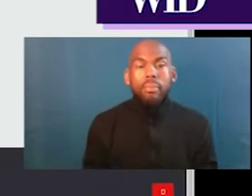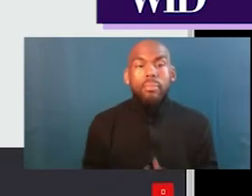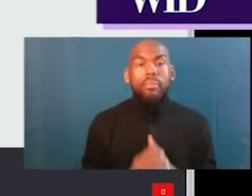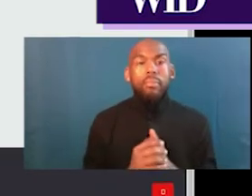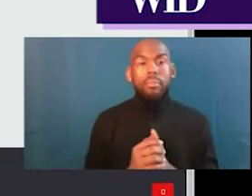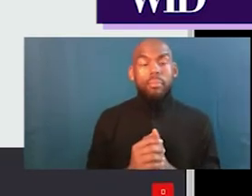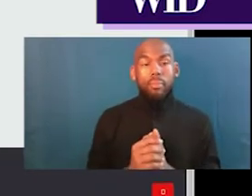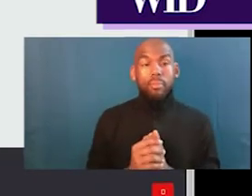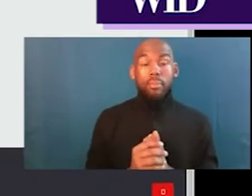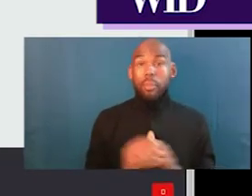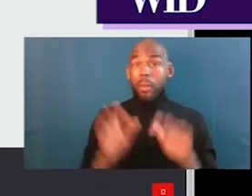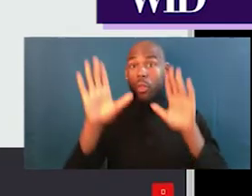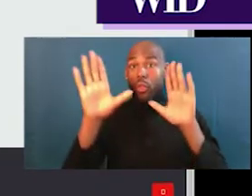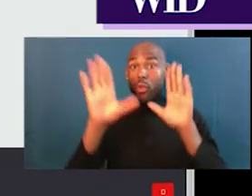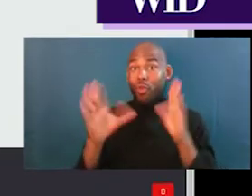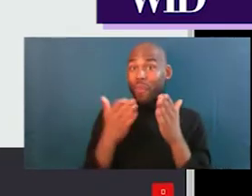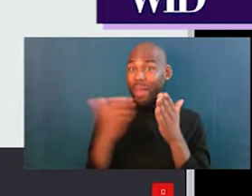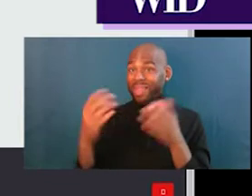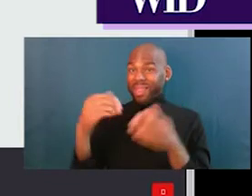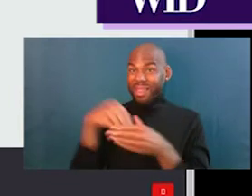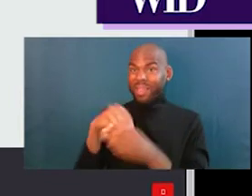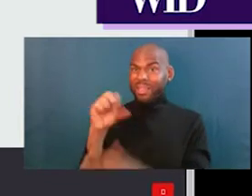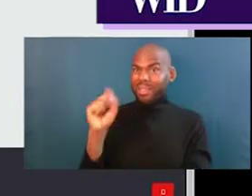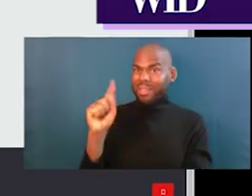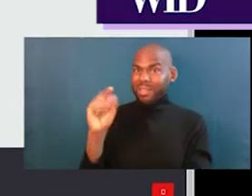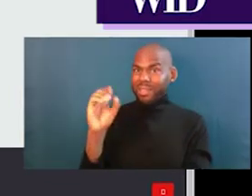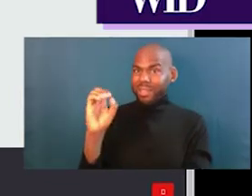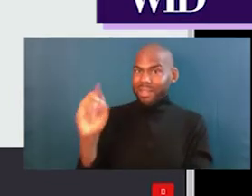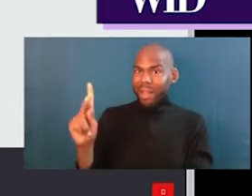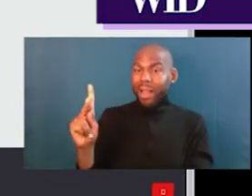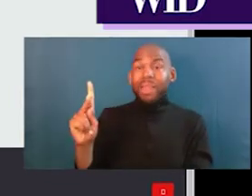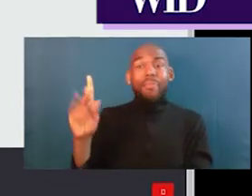The great thing, it's in stock, and it's $10.